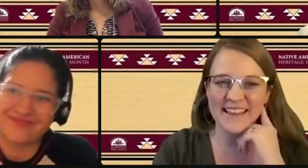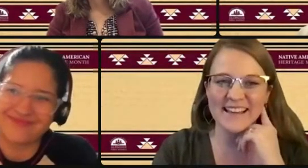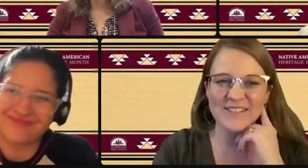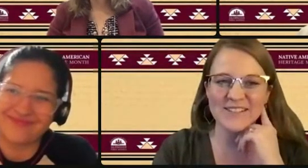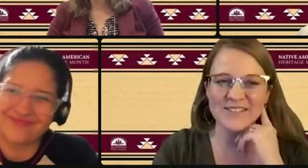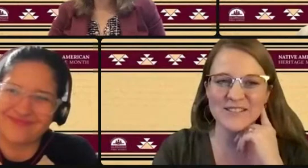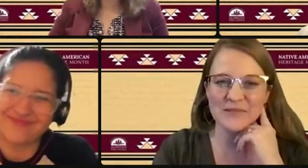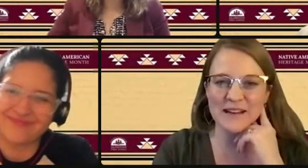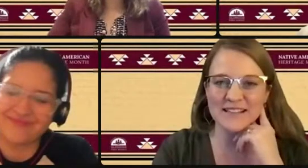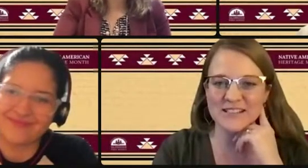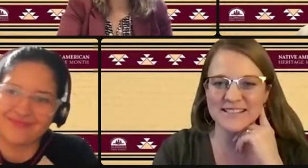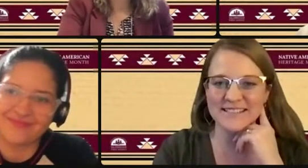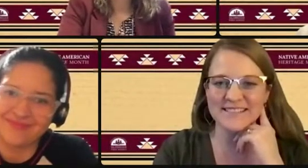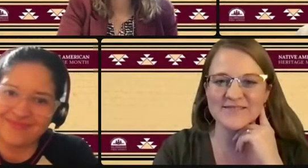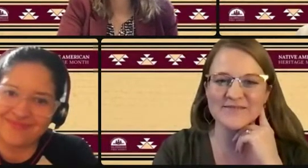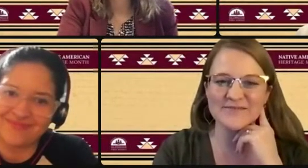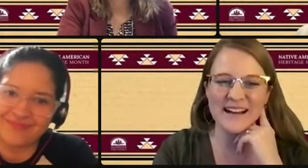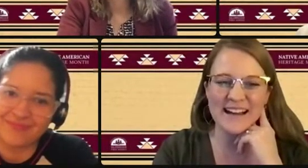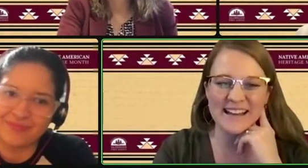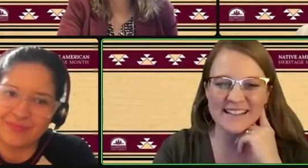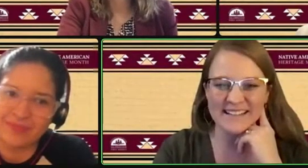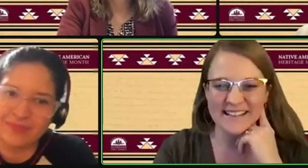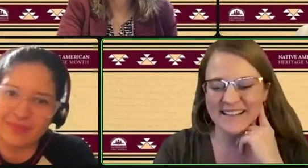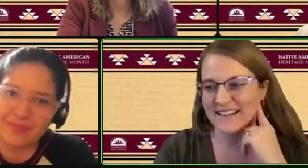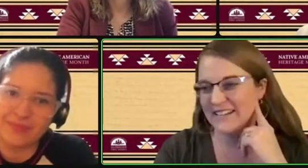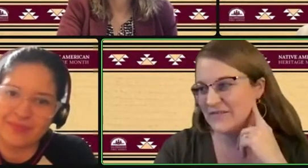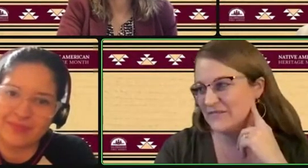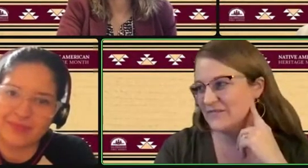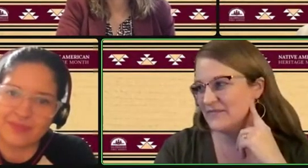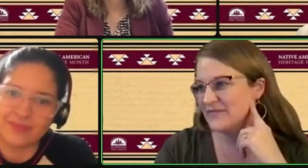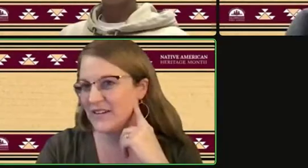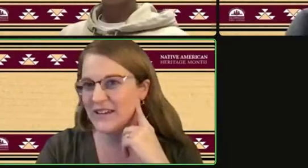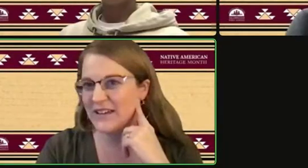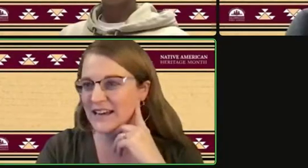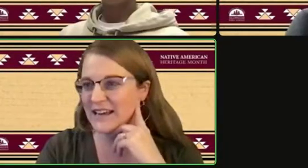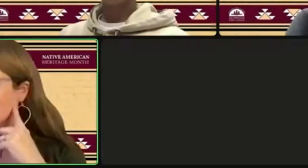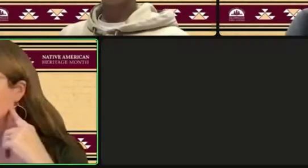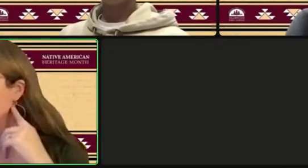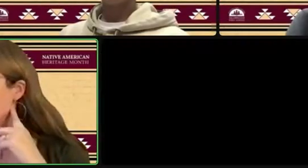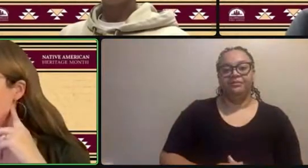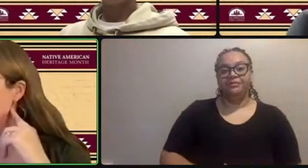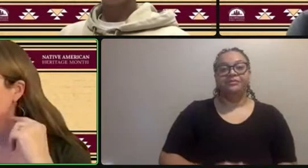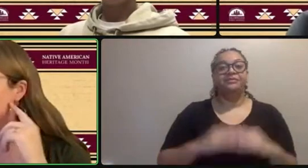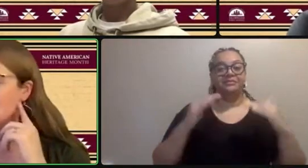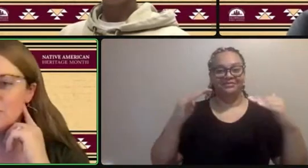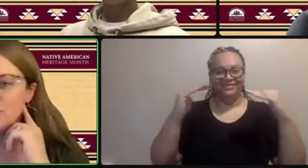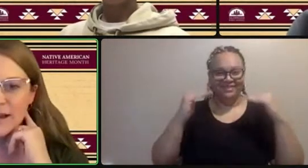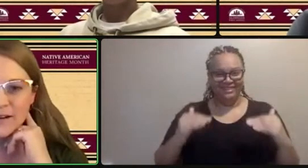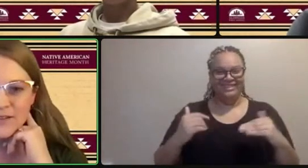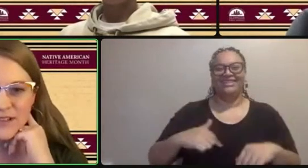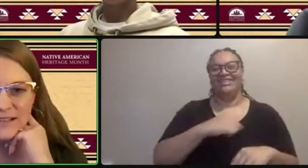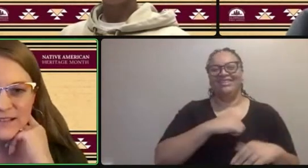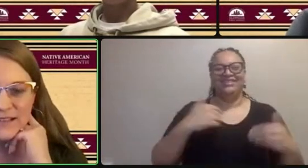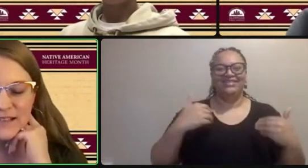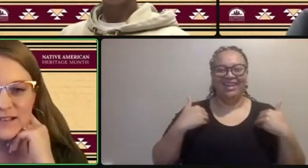INTEREST AND IT'S SO NICE TO MEET YOU. RESUME THANK YOU FOR MEETING WITH ME.